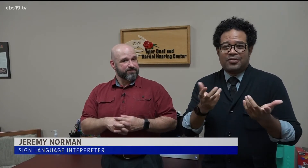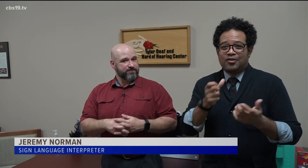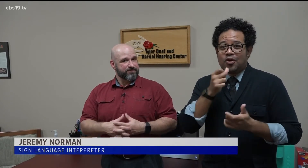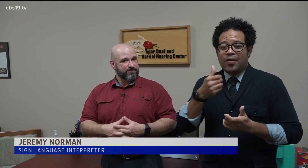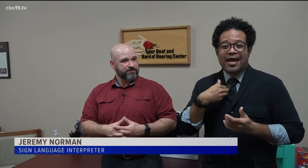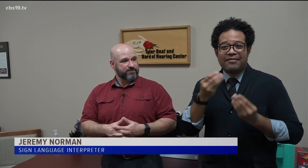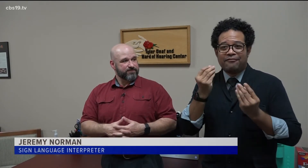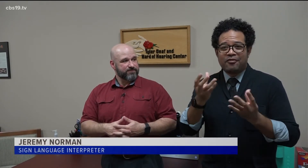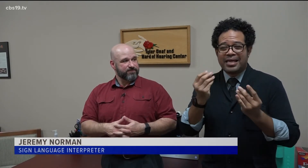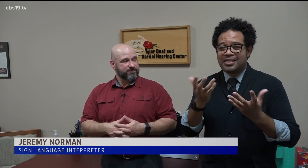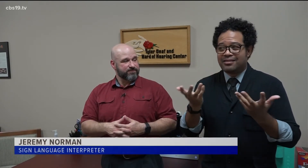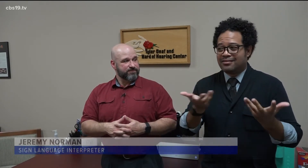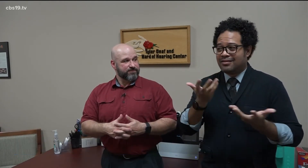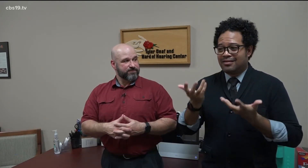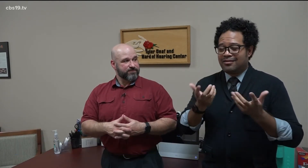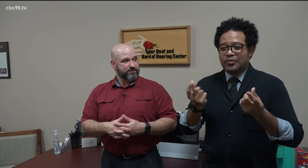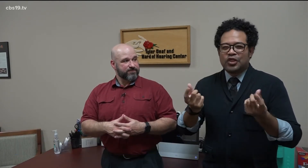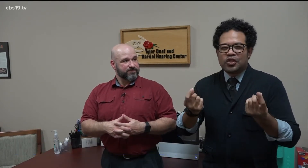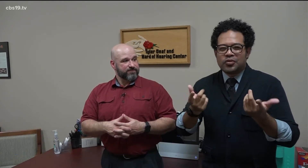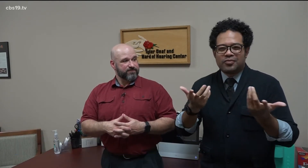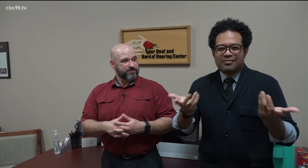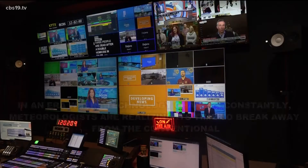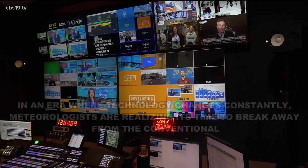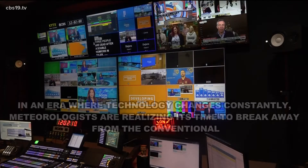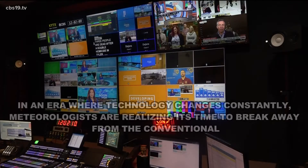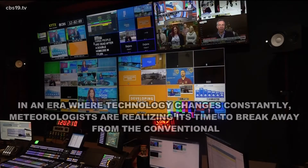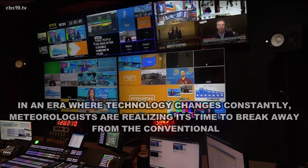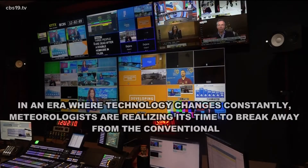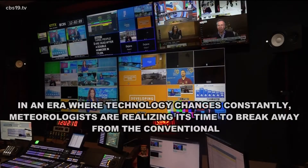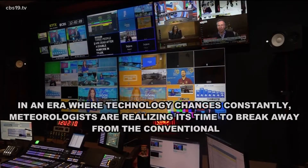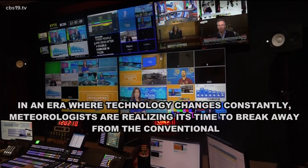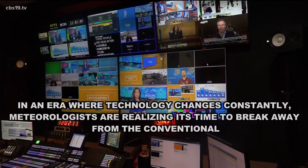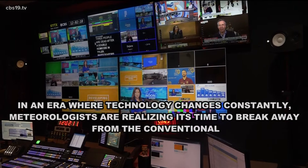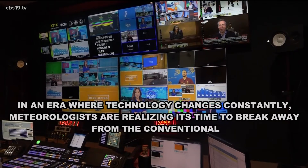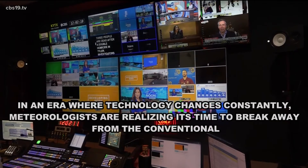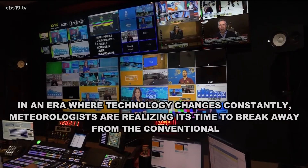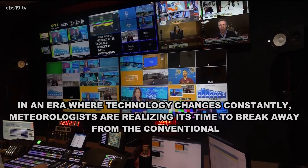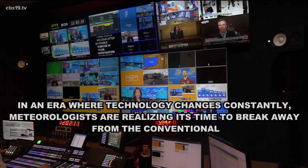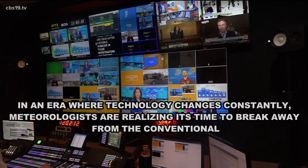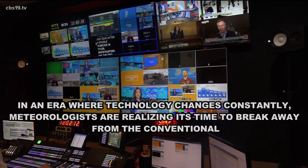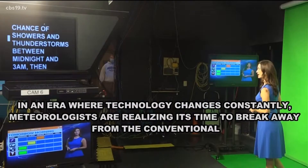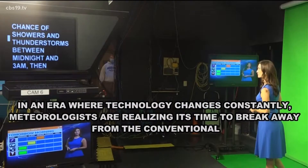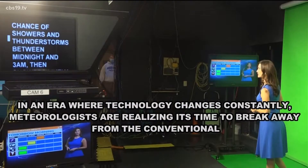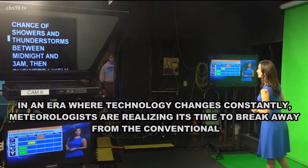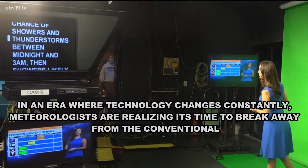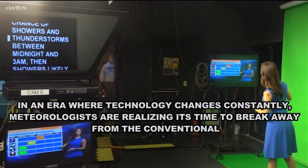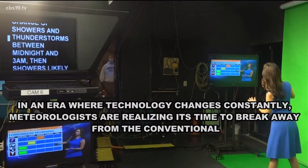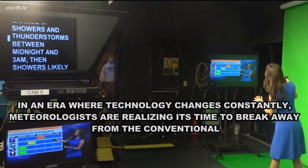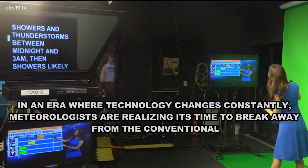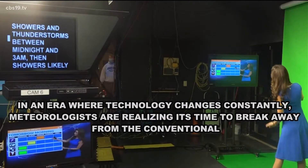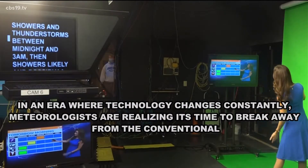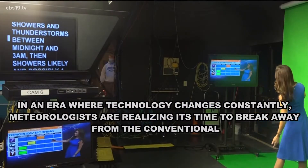So when you don't have information, what do you do? In an era where technology changes constantly, meteorologists are realizing it's time